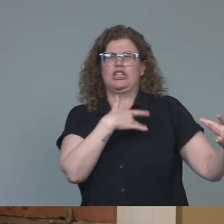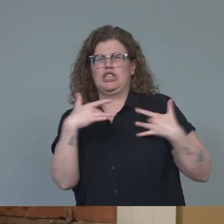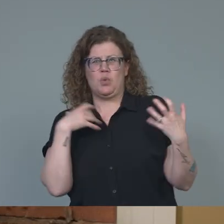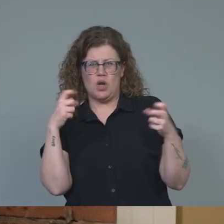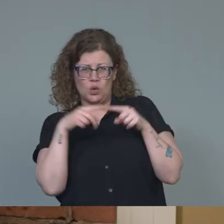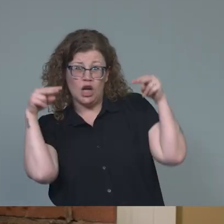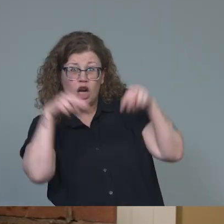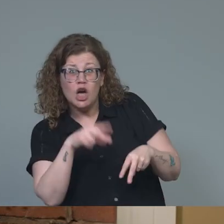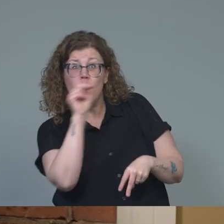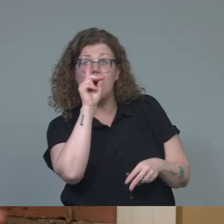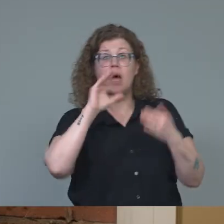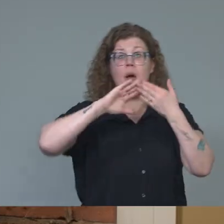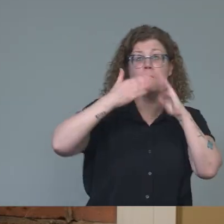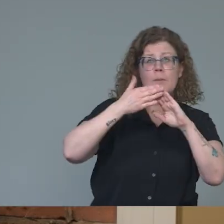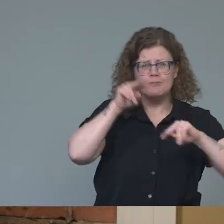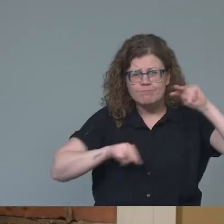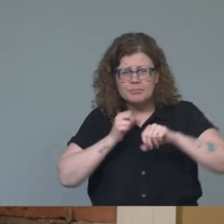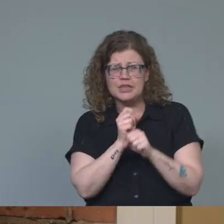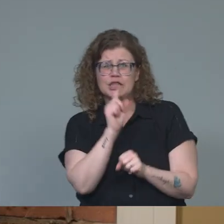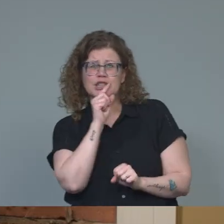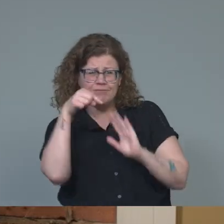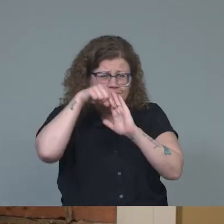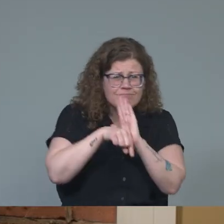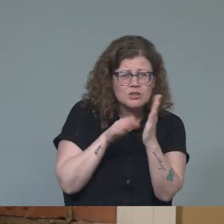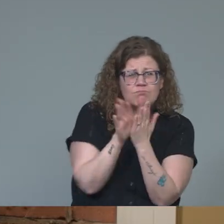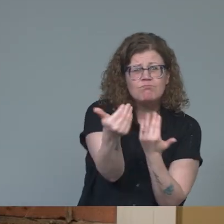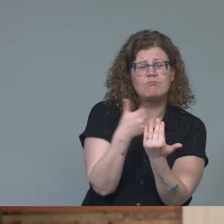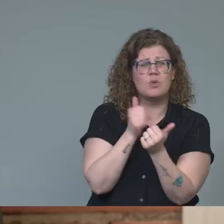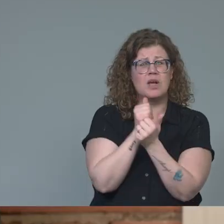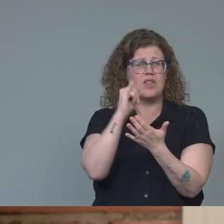art for social change. It's got a little bit of moving terminology at this point in time. Social